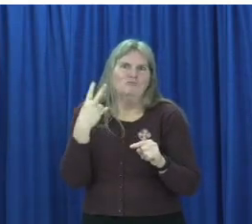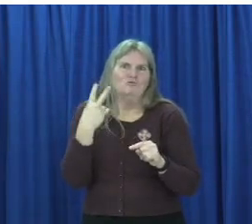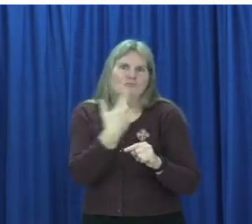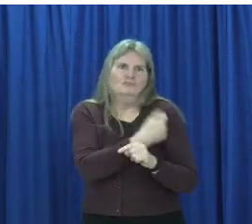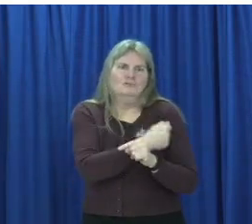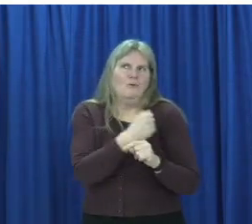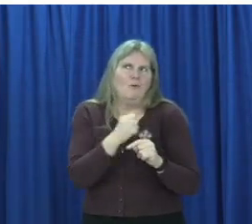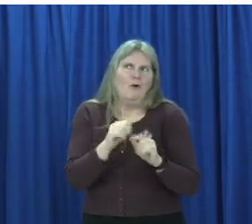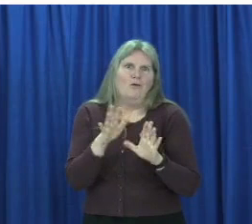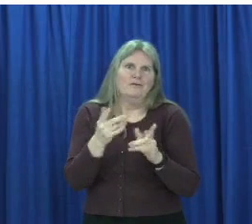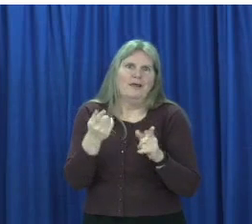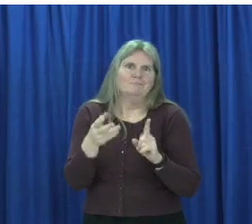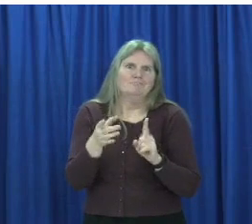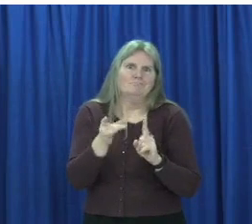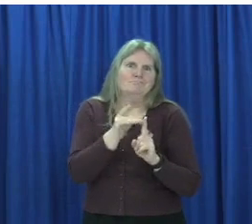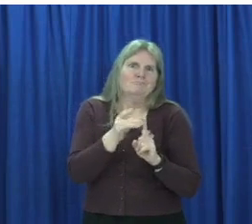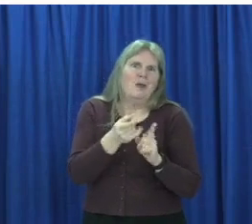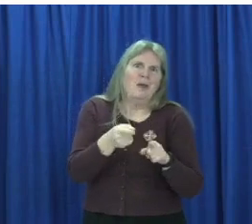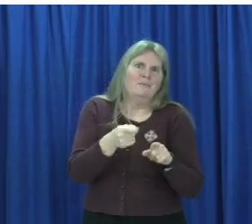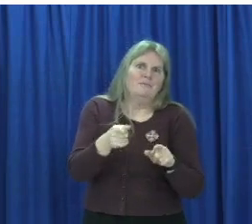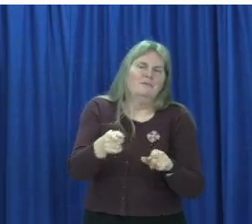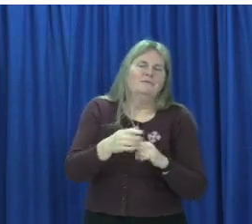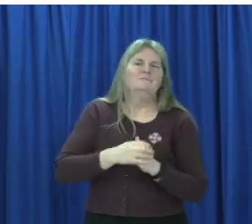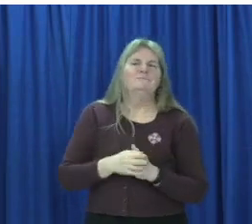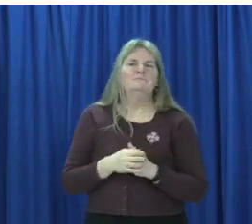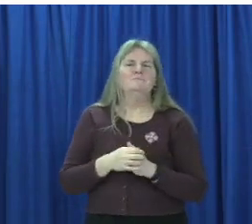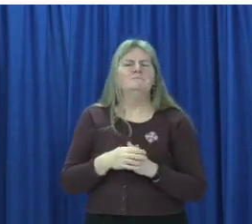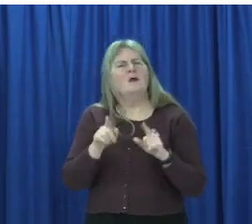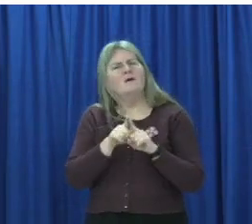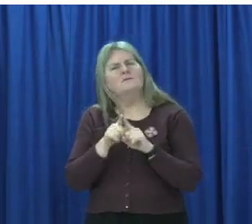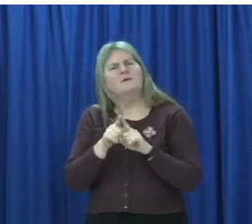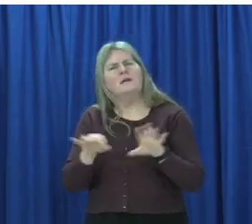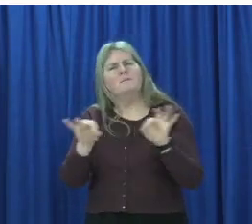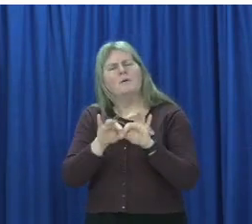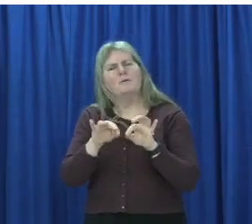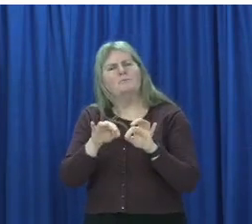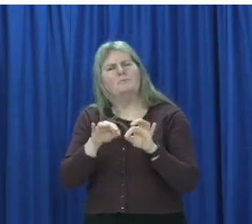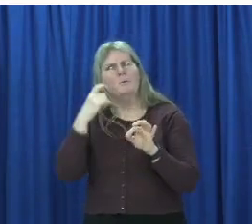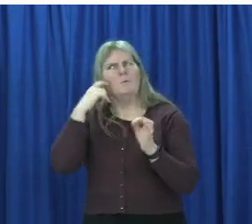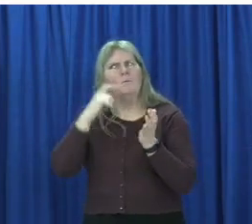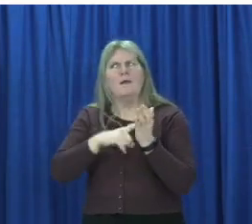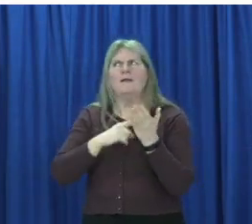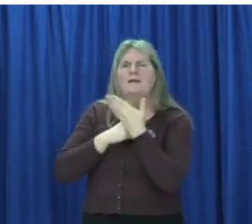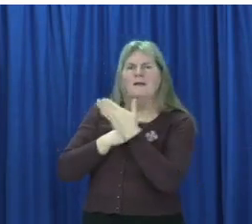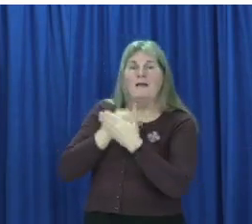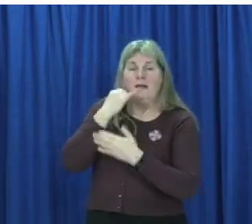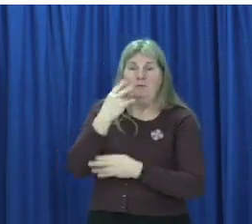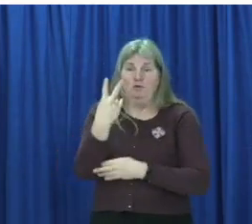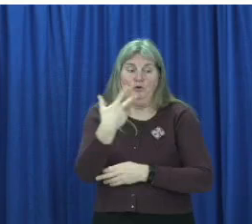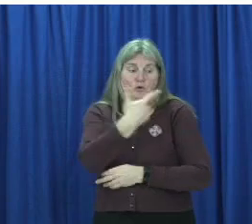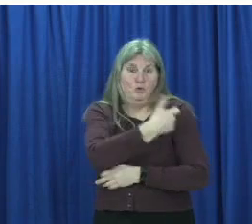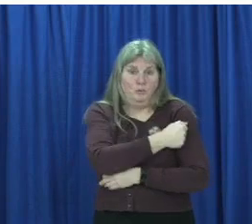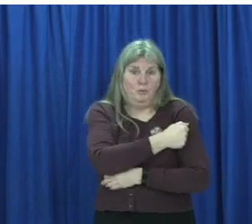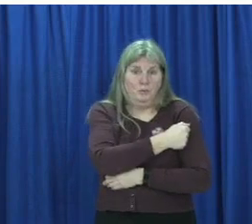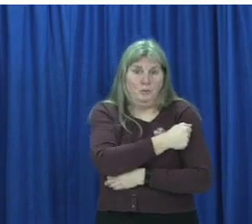this group will be infected. It's also important to note that if you had two doses, and it's more than six months ago,